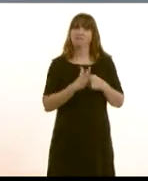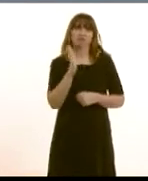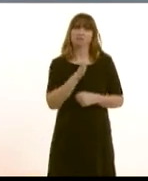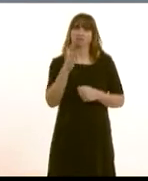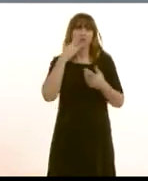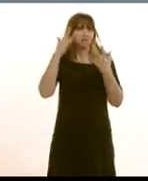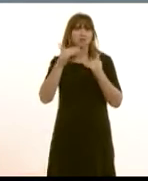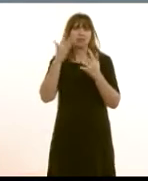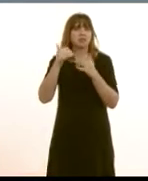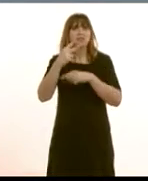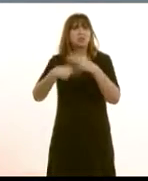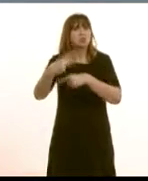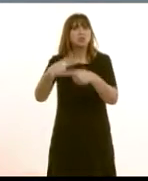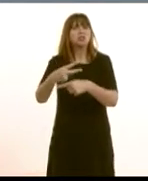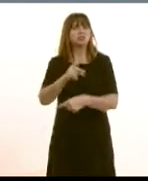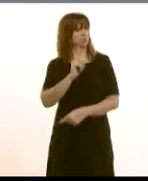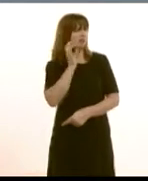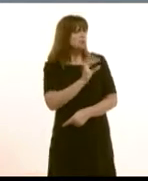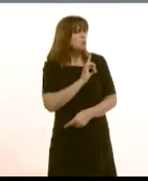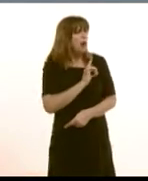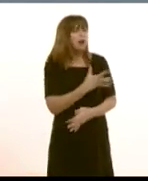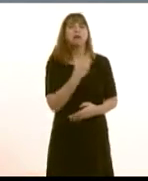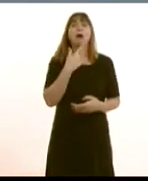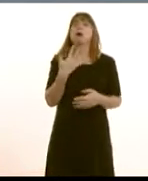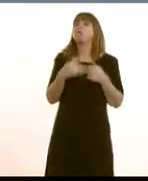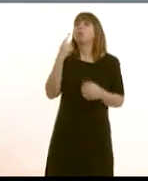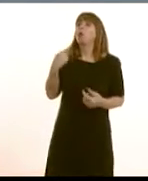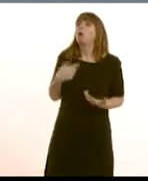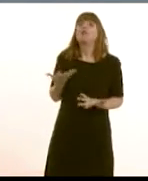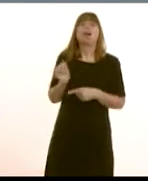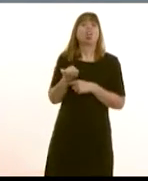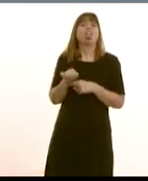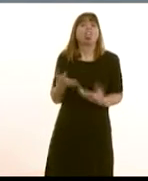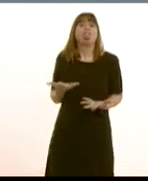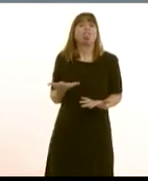hadnít even thought about it, or didnít see the importance of it. Given the other